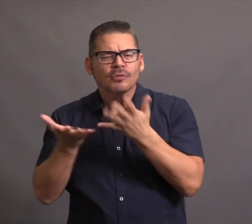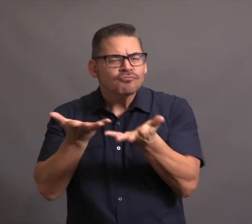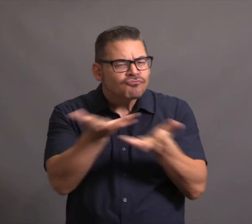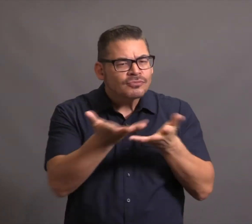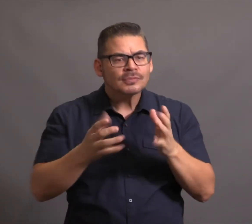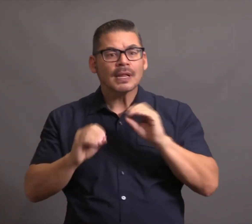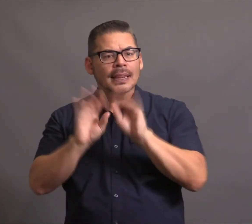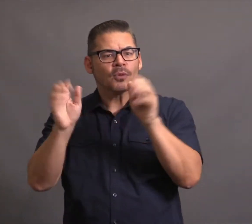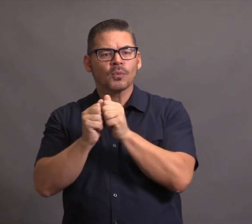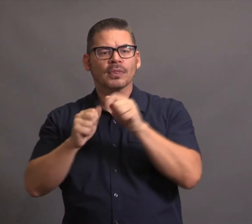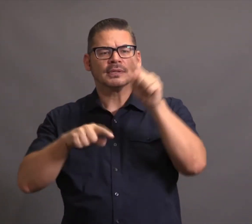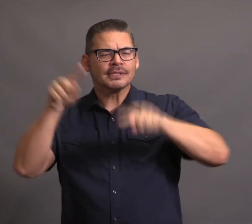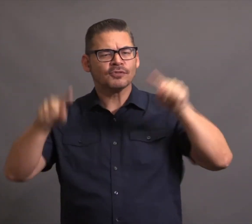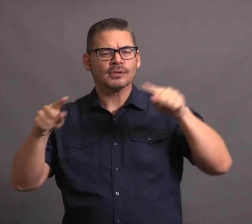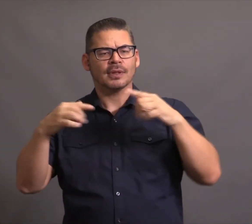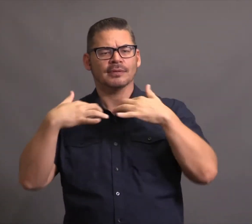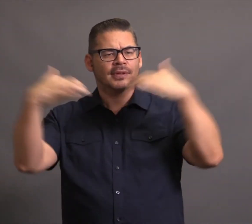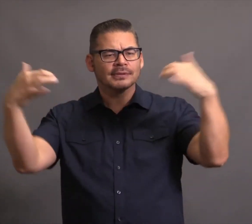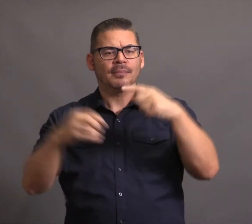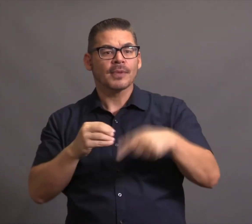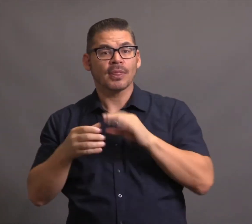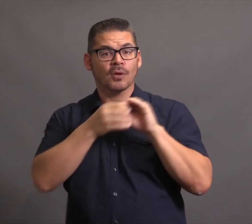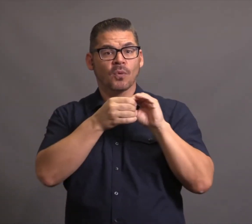Communicate frequently and clearly with diverse audiences about the organization.